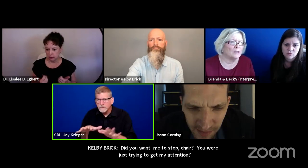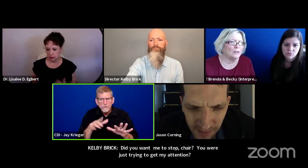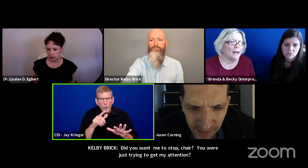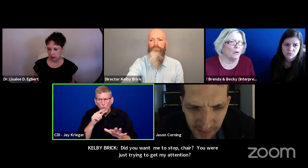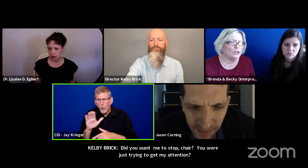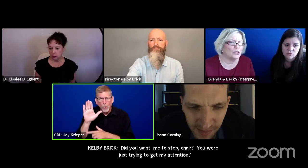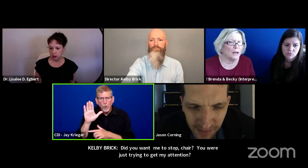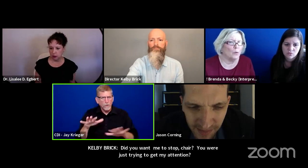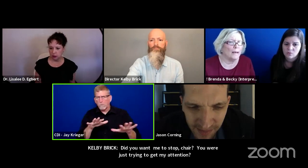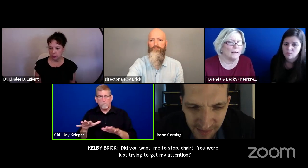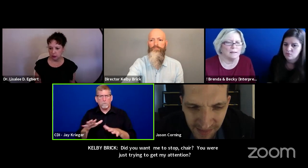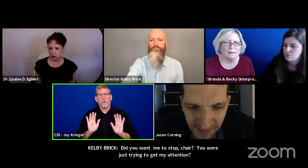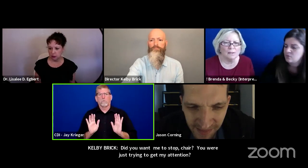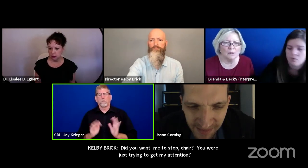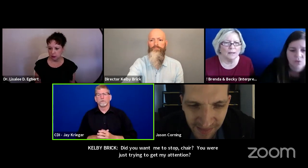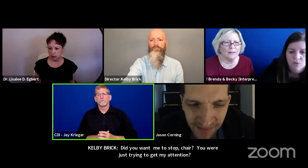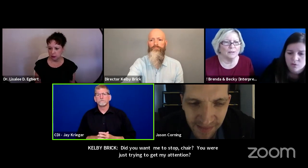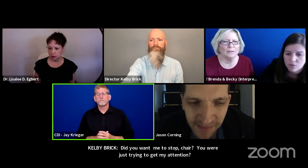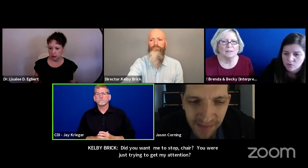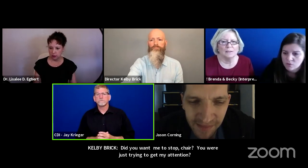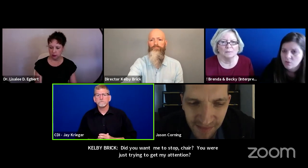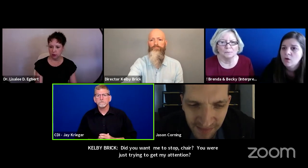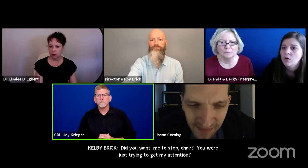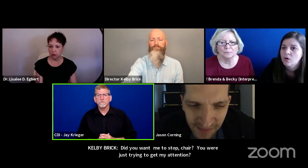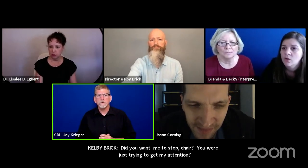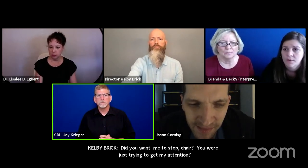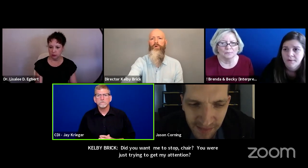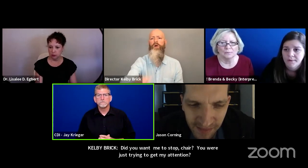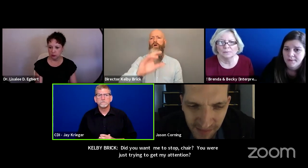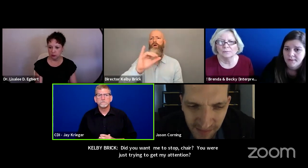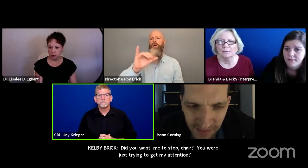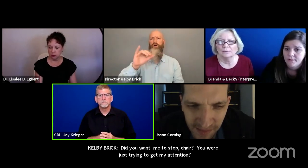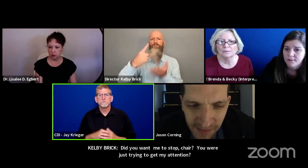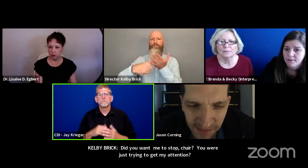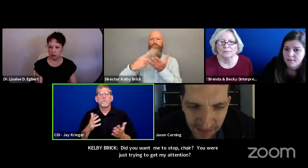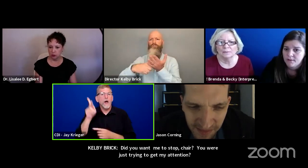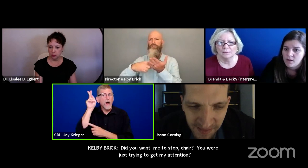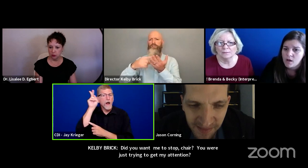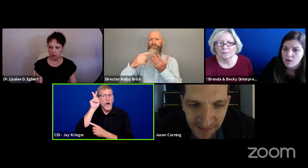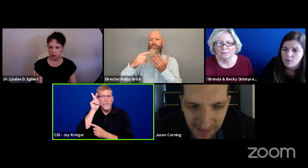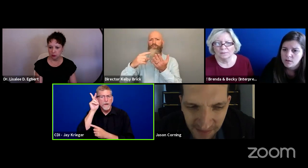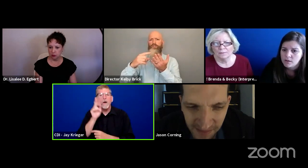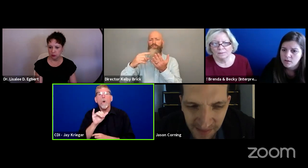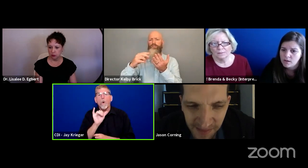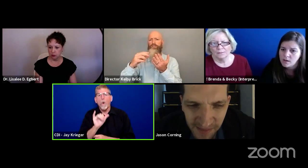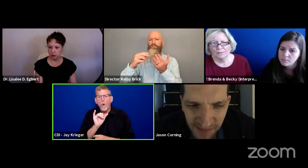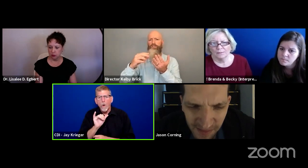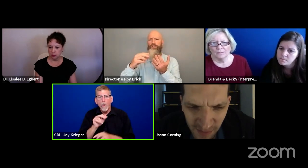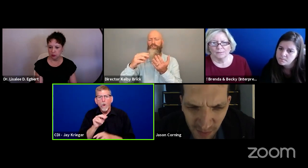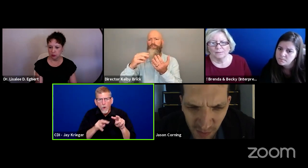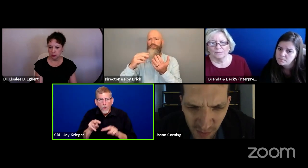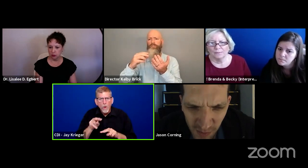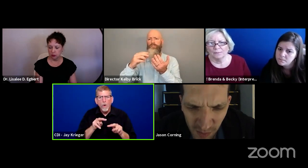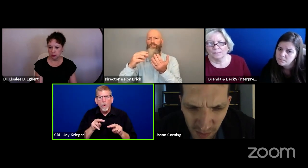her now or wait until later. Oh.